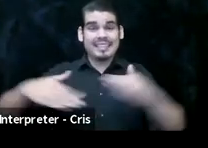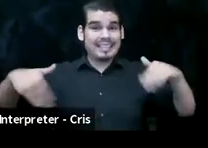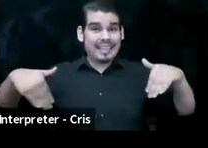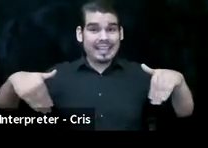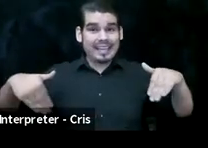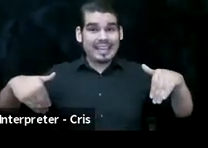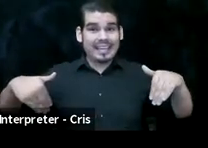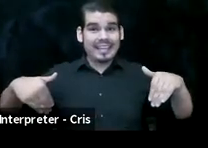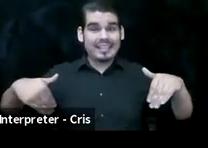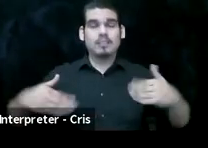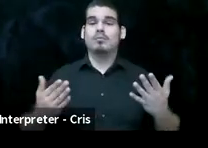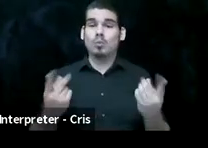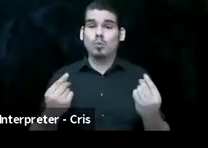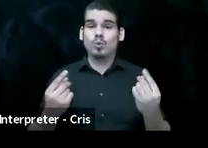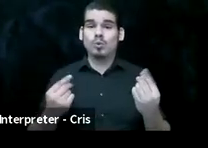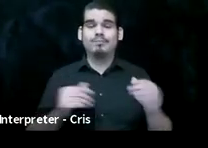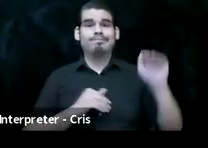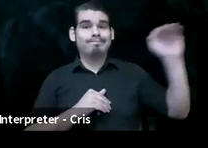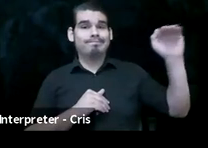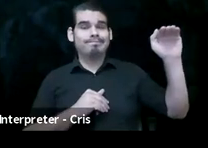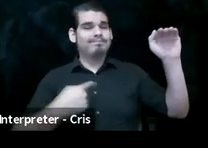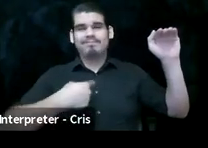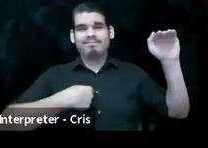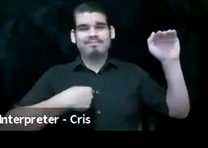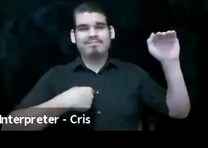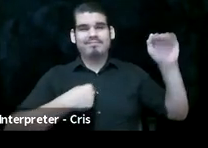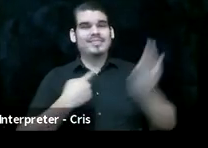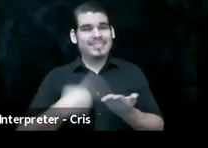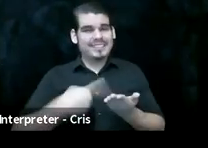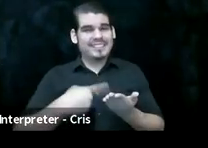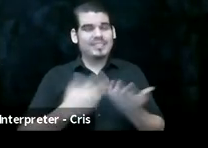RAD Region II: Number three be respectful of the confidentiality of personal information.